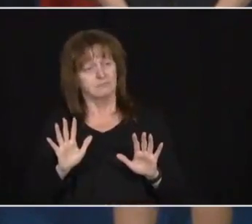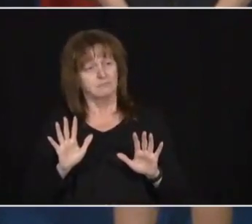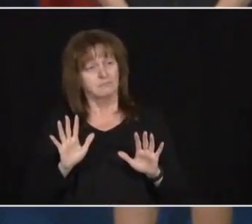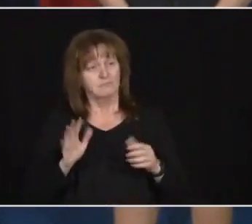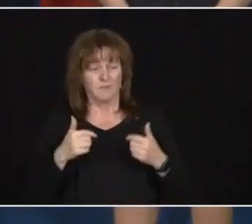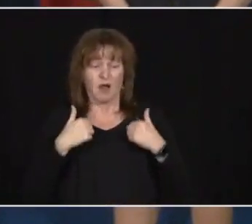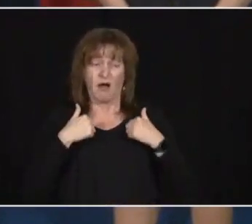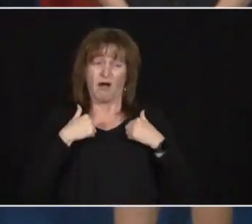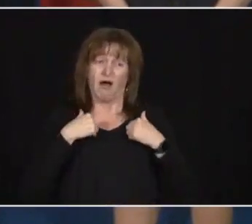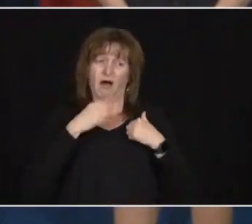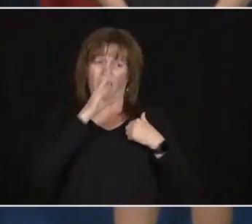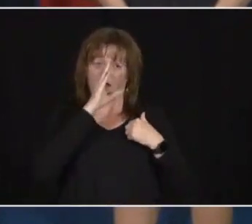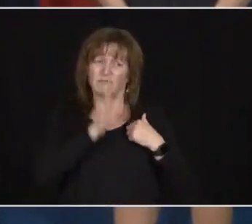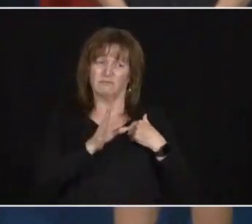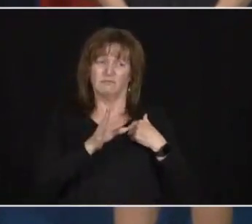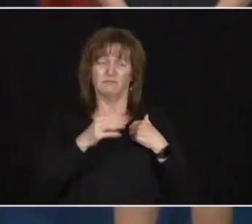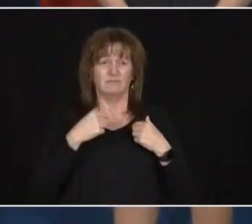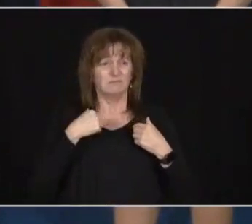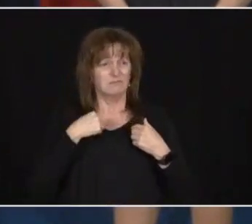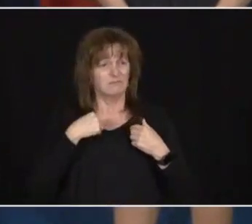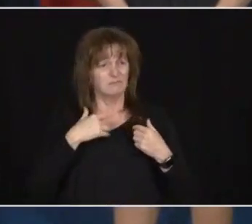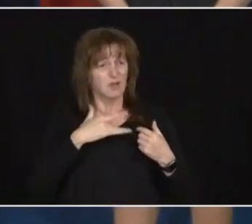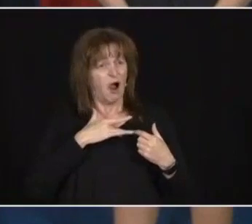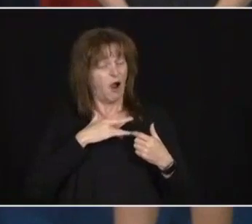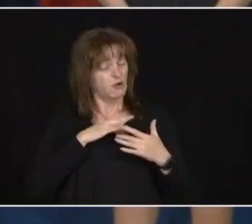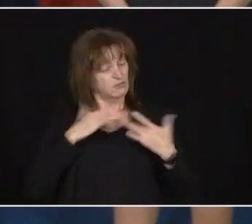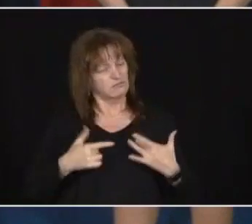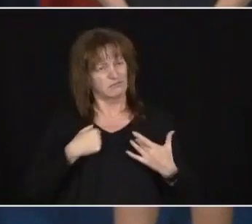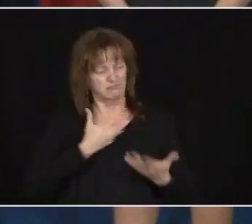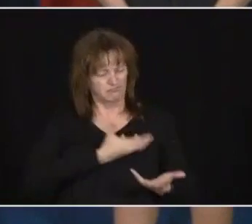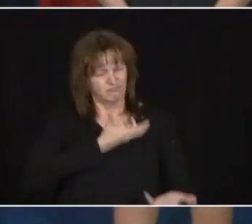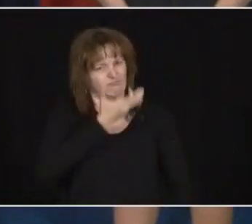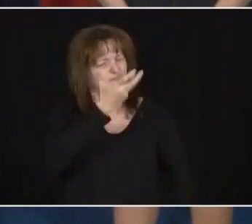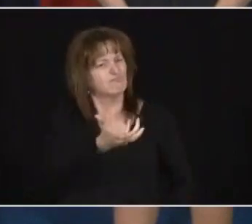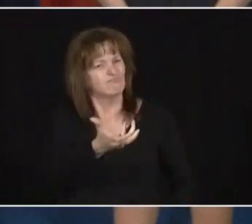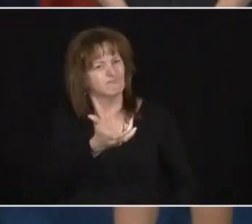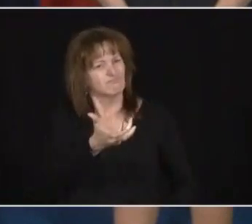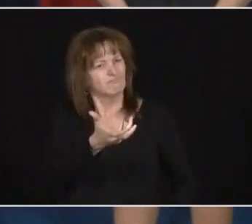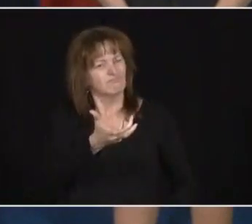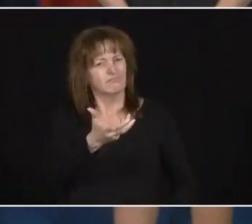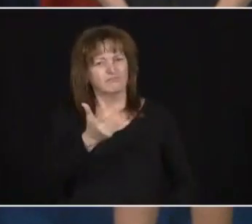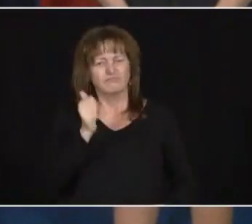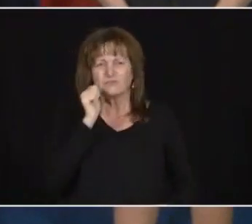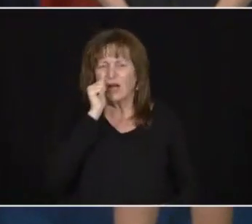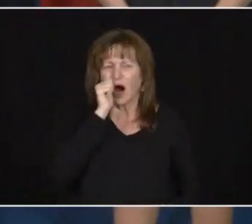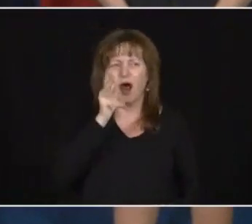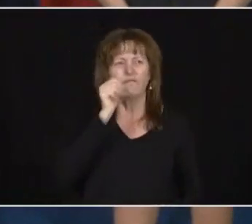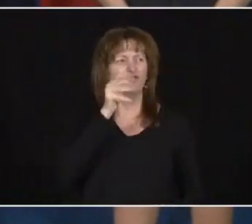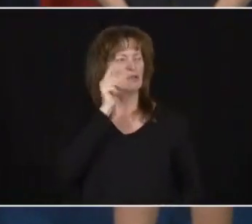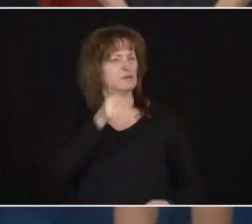I'm going to talk from the heart here. We're out there day in and day out making